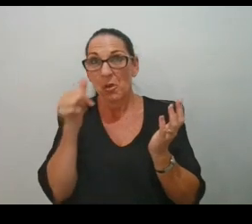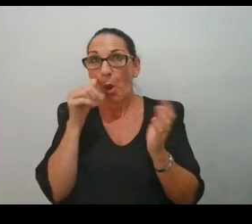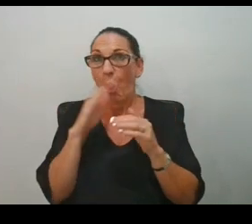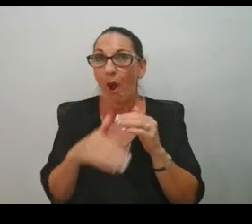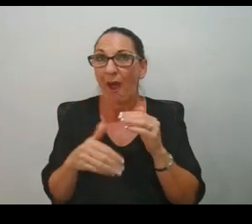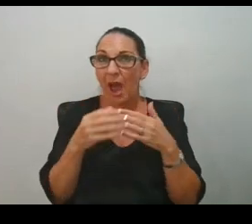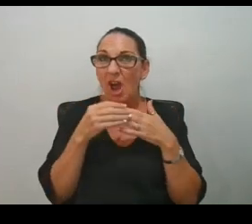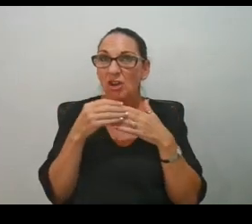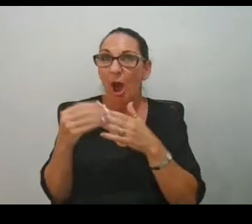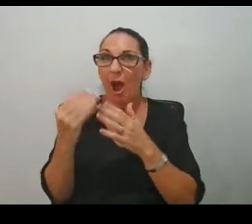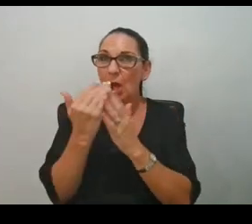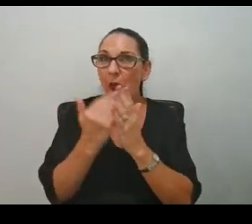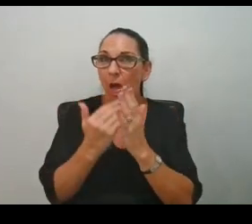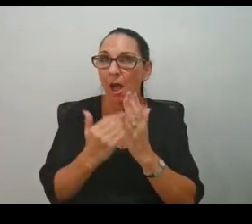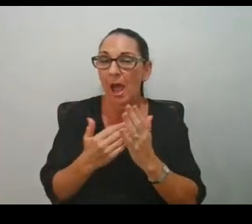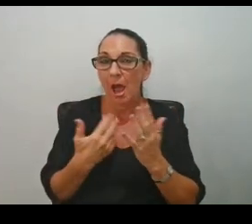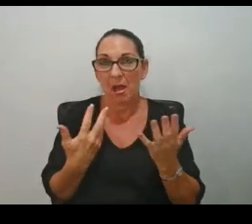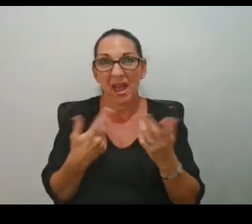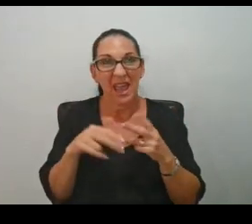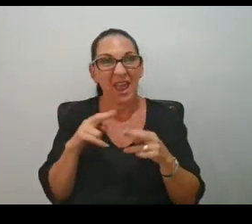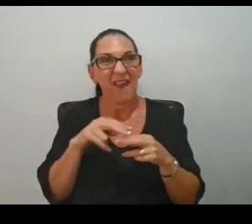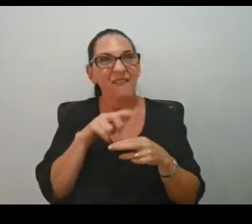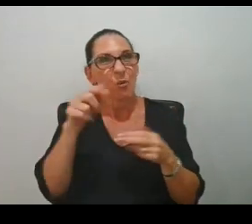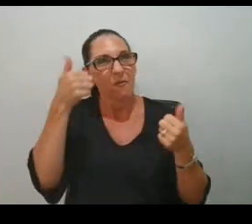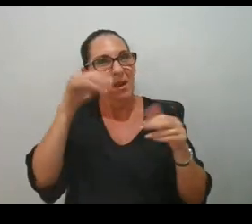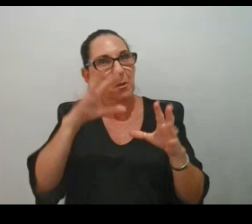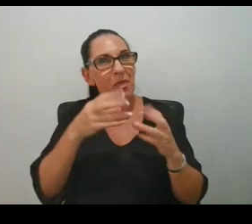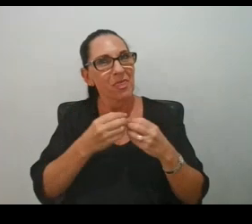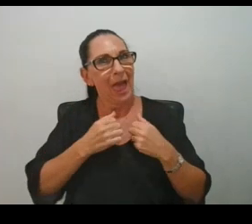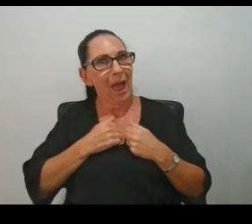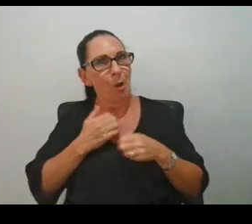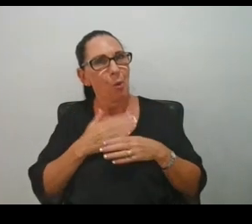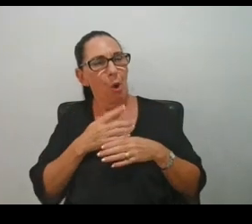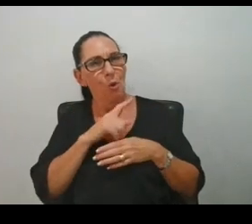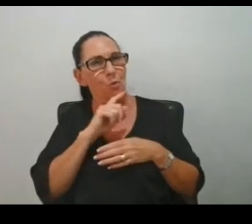maybe they are if they're familiar with the work that we're doing but for people who are applying